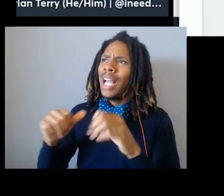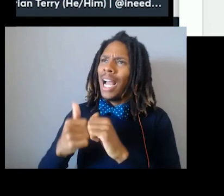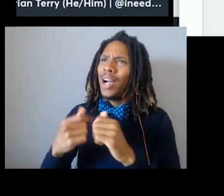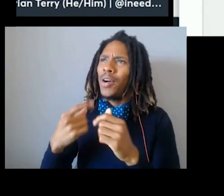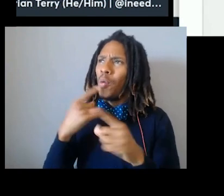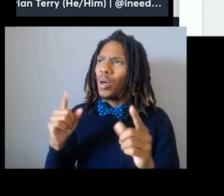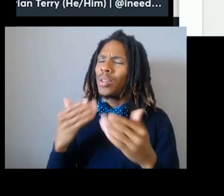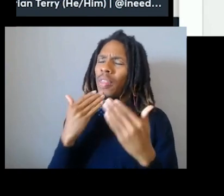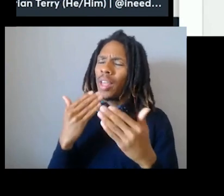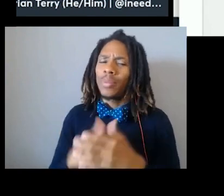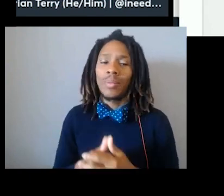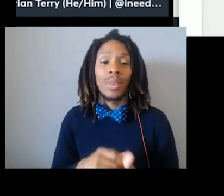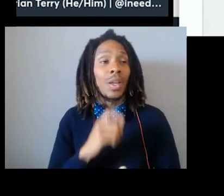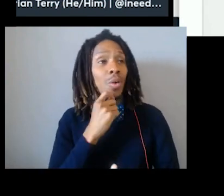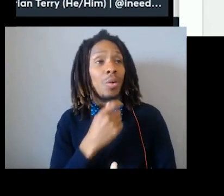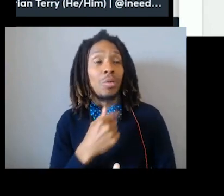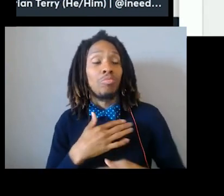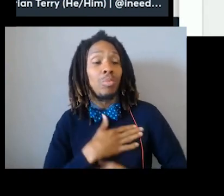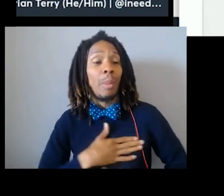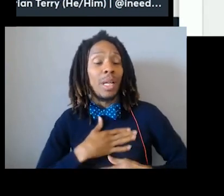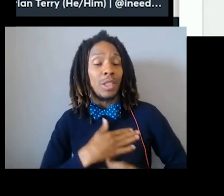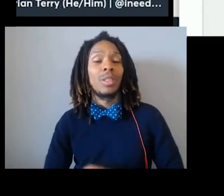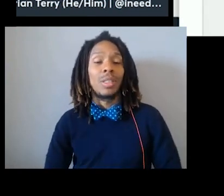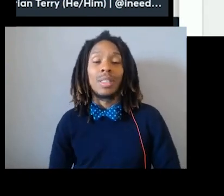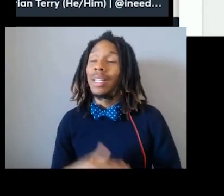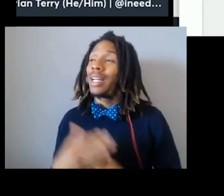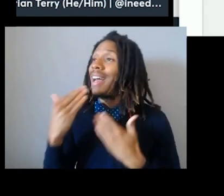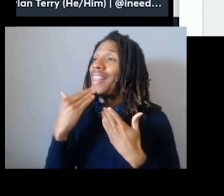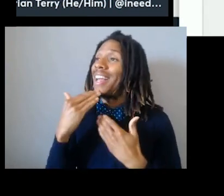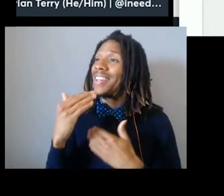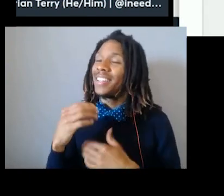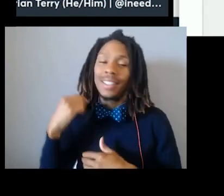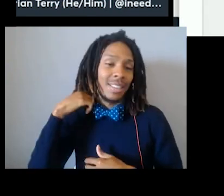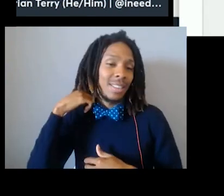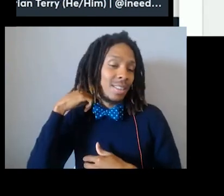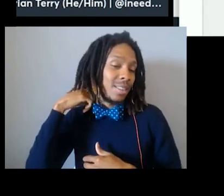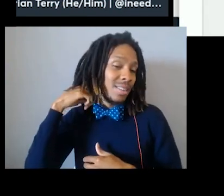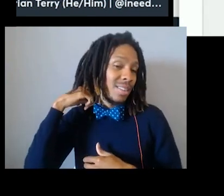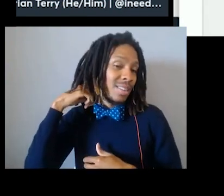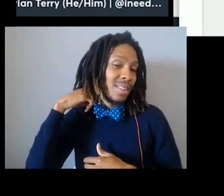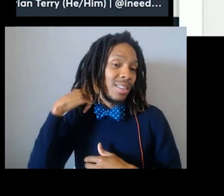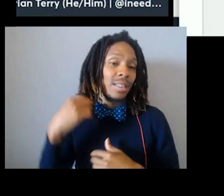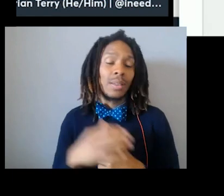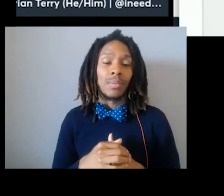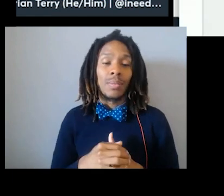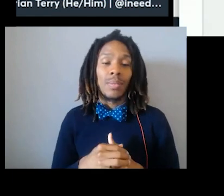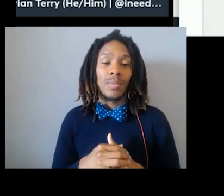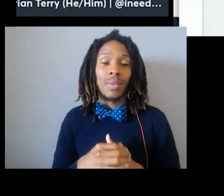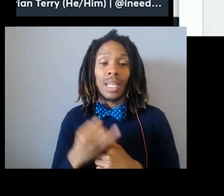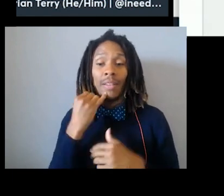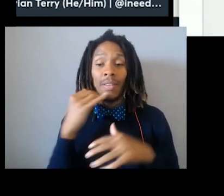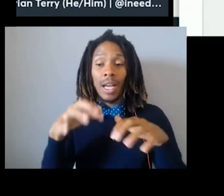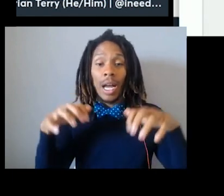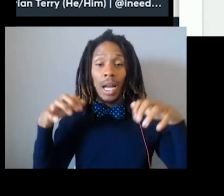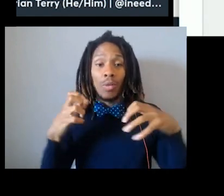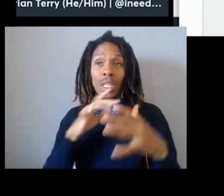Cool. My pleasure. Yeah. Thank you, Heeki. Yeah, and if our audience wants to contact you, do you have social media,